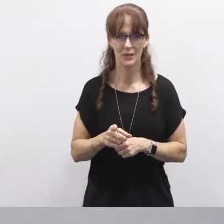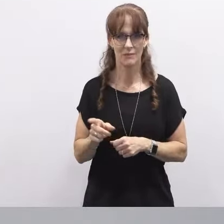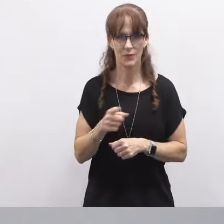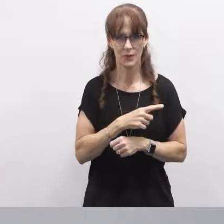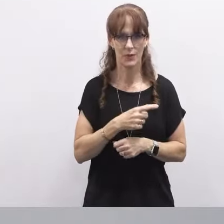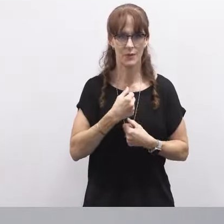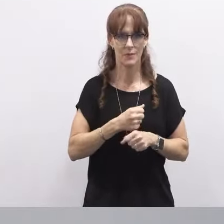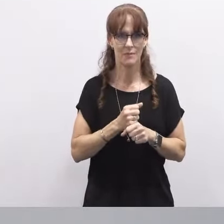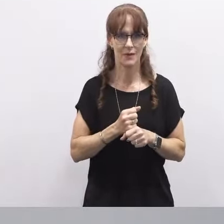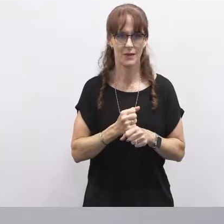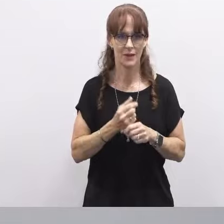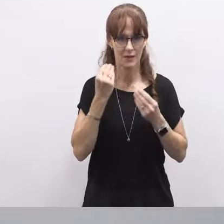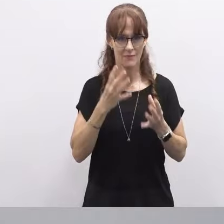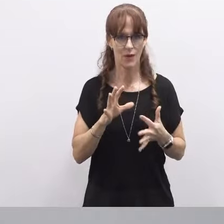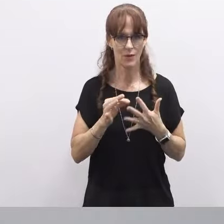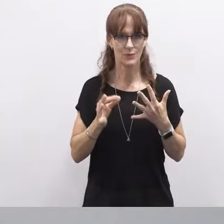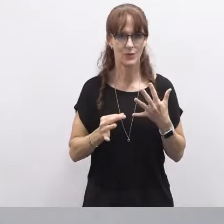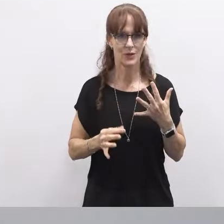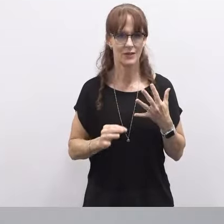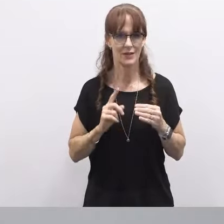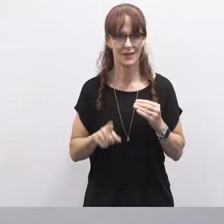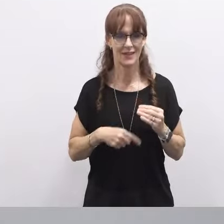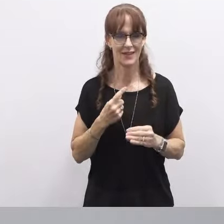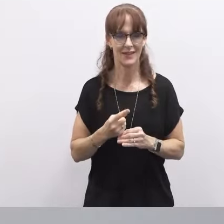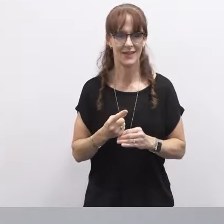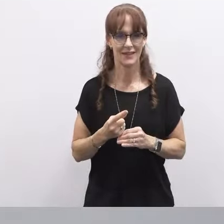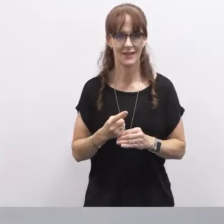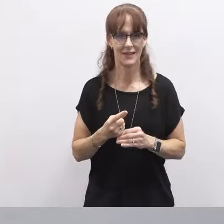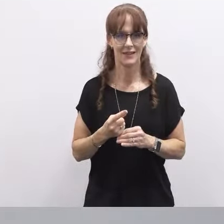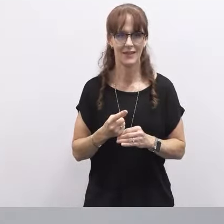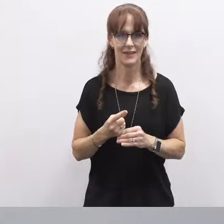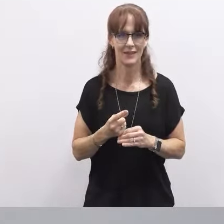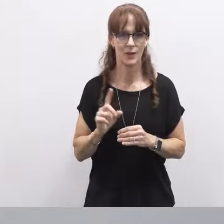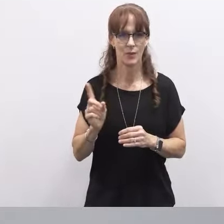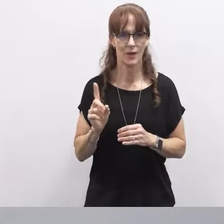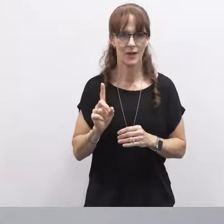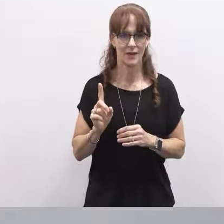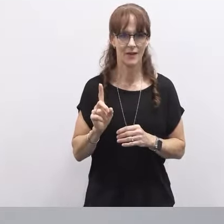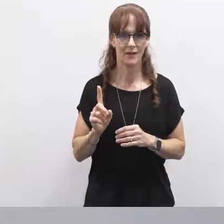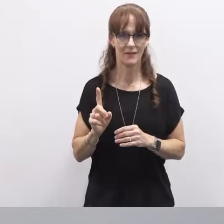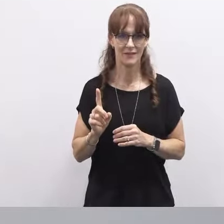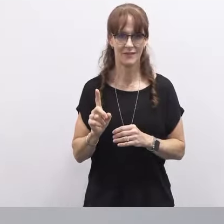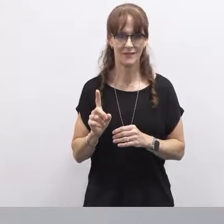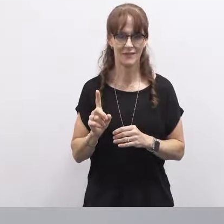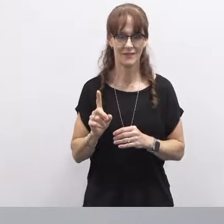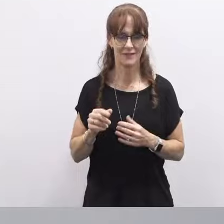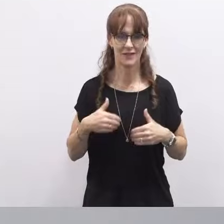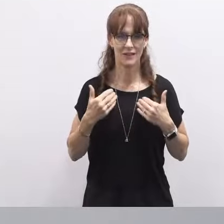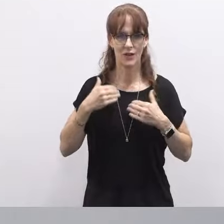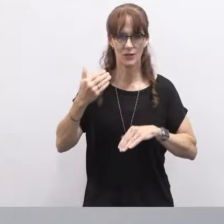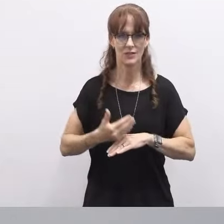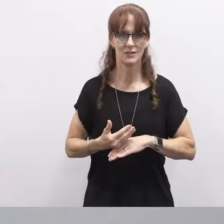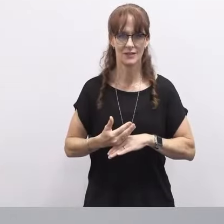you're making informed choices about where it is that your younger son is gonna go to school."